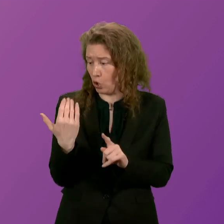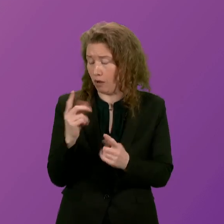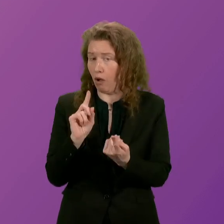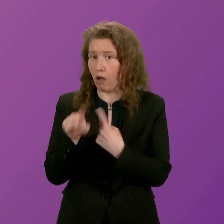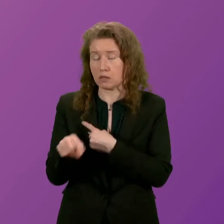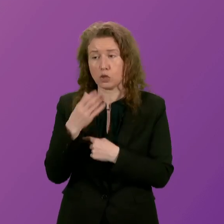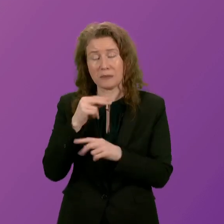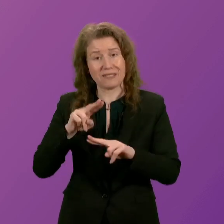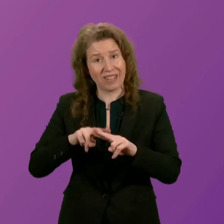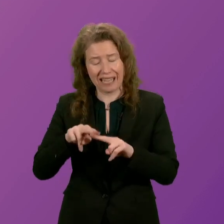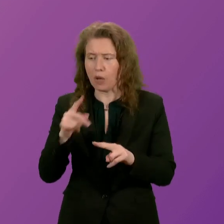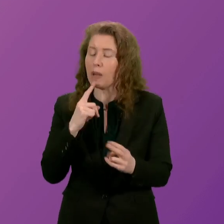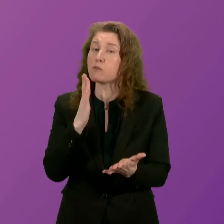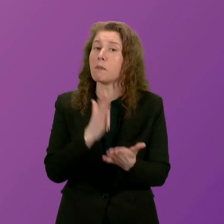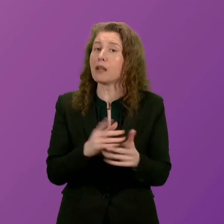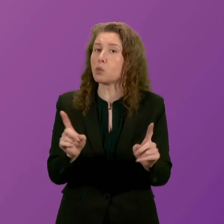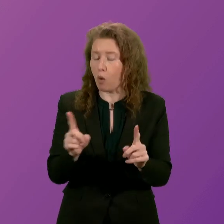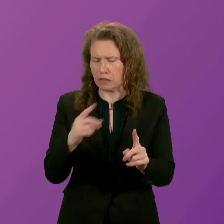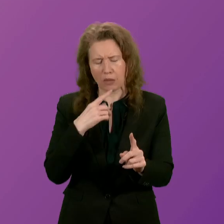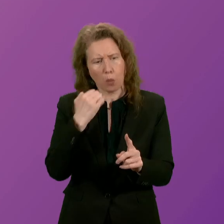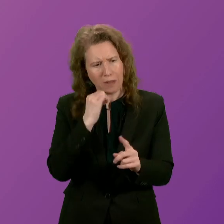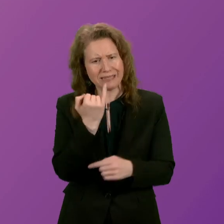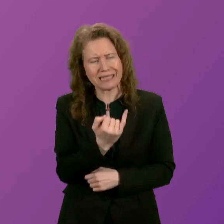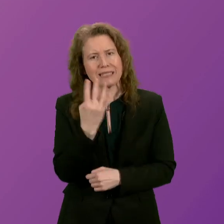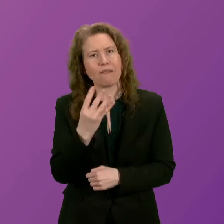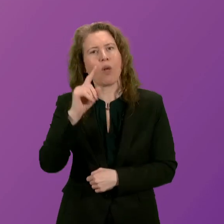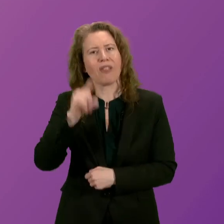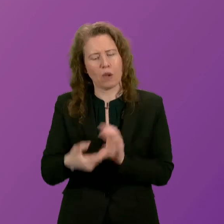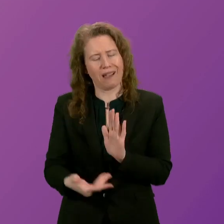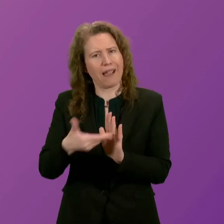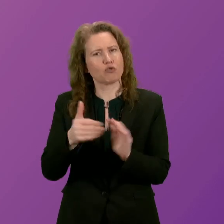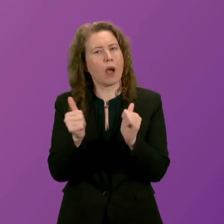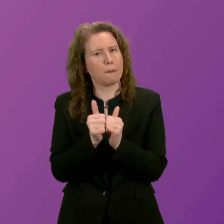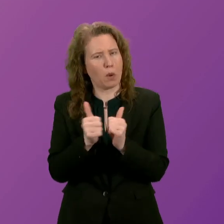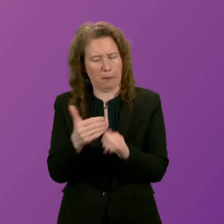to Mr Findlay, we pledged to conduct 64,000 additional appointments by the end of March